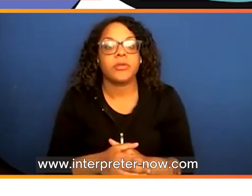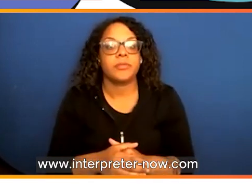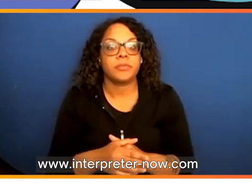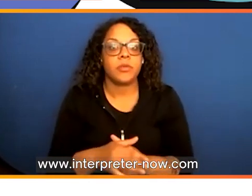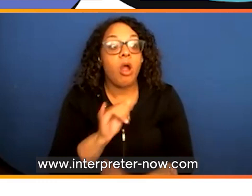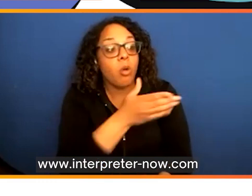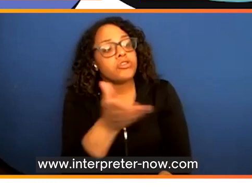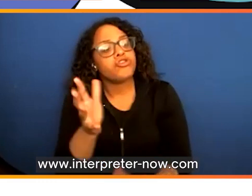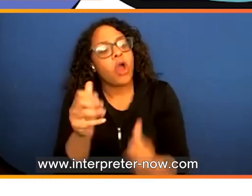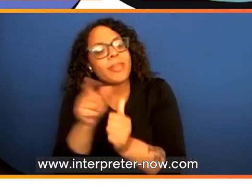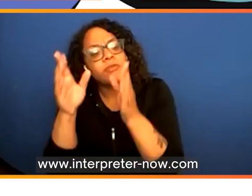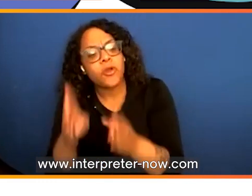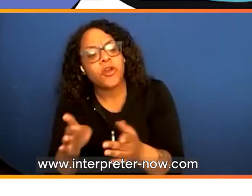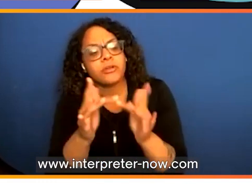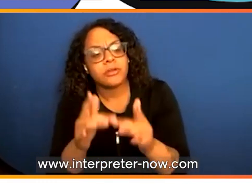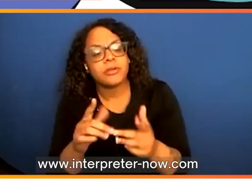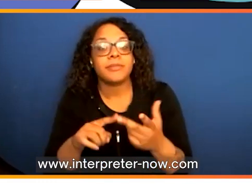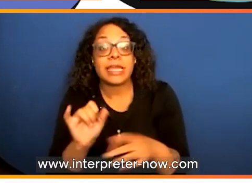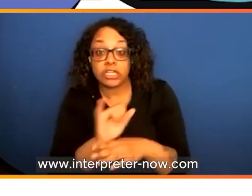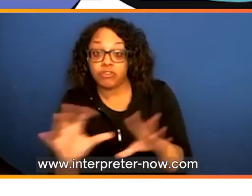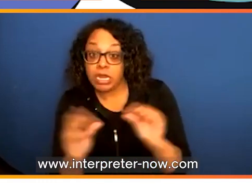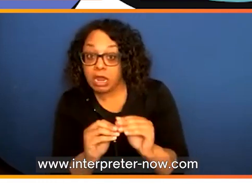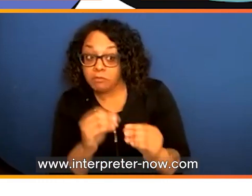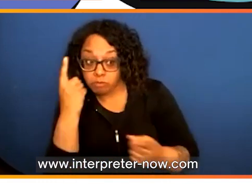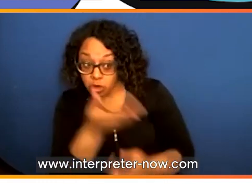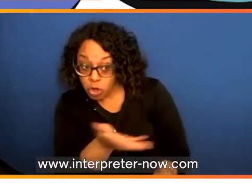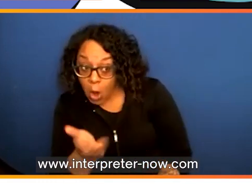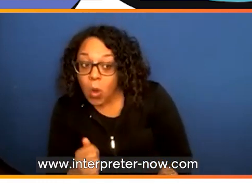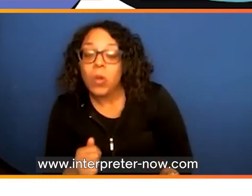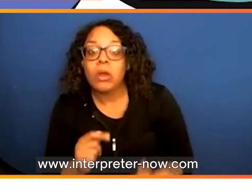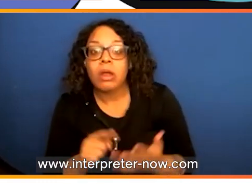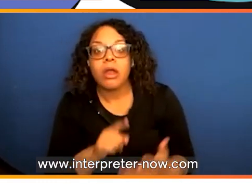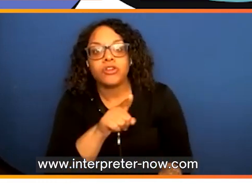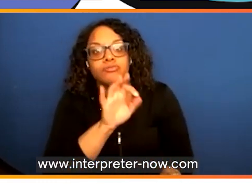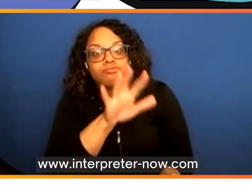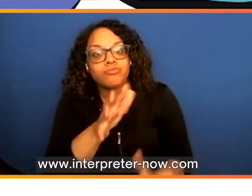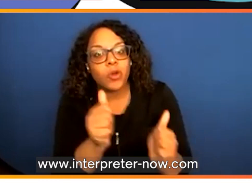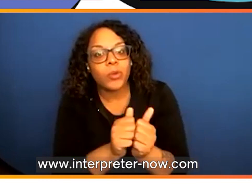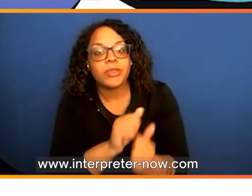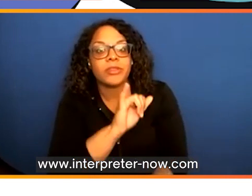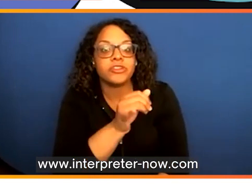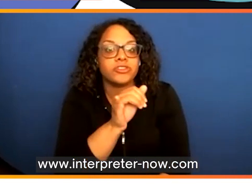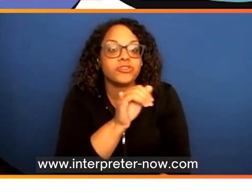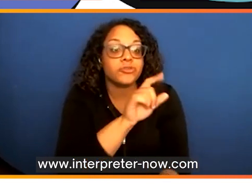opening the doors. "Hey, you should talk to so and so. There's this industry conference going on, have you ever thought of going there? You should actually talk to Jenny and John